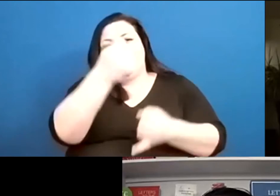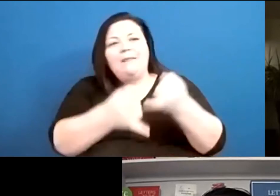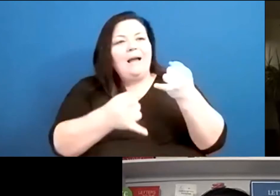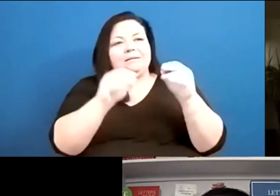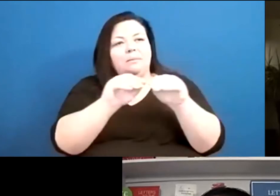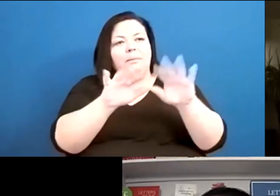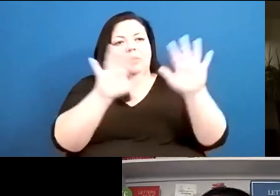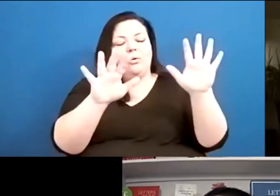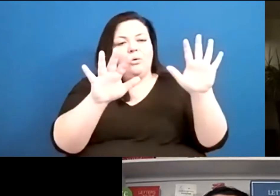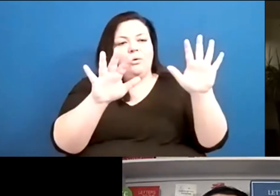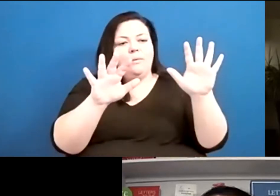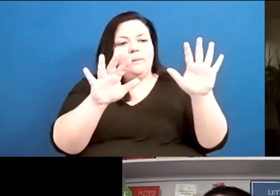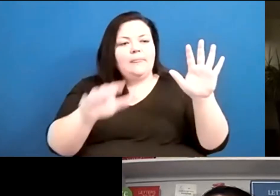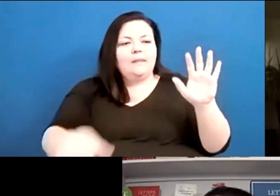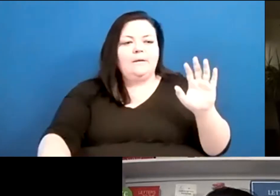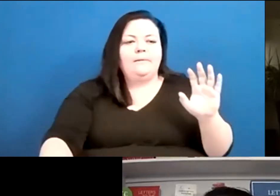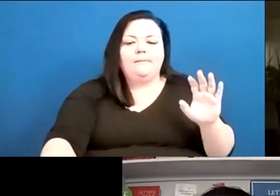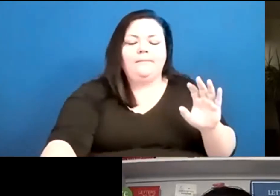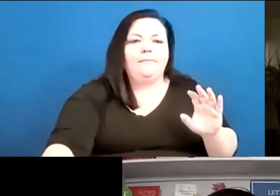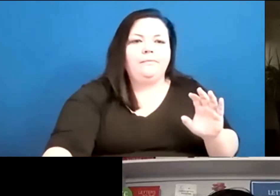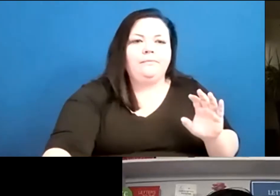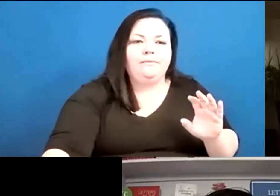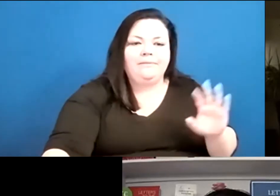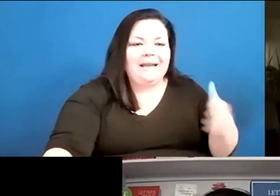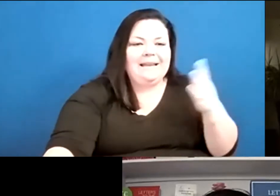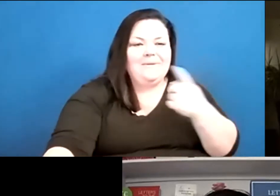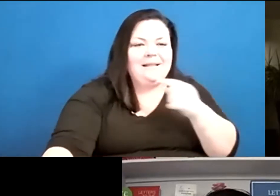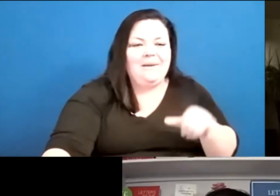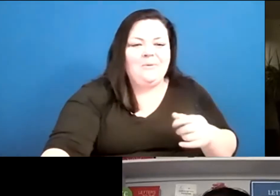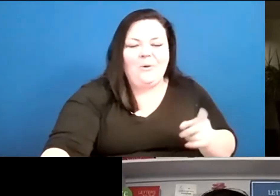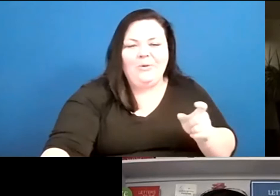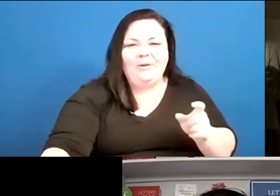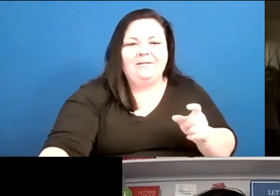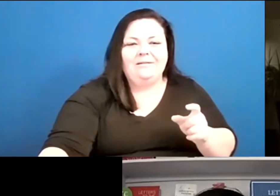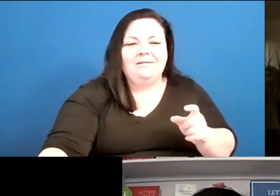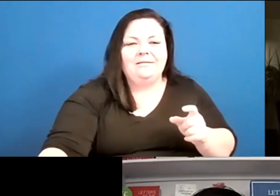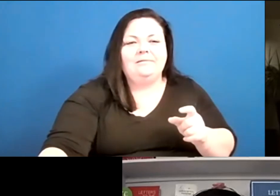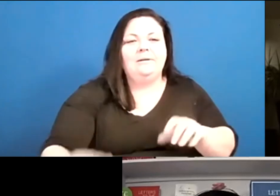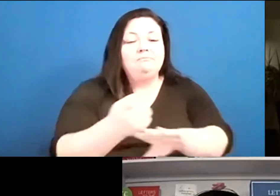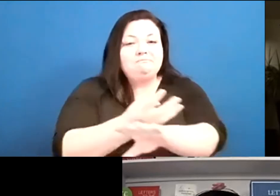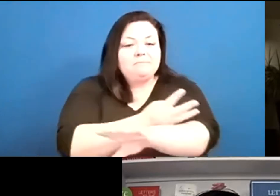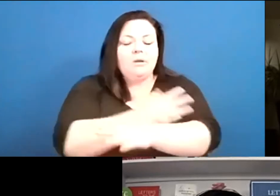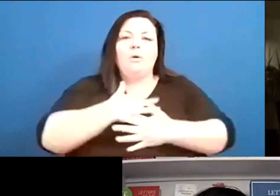ochre runs through your veins. Breathe out:// gilded air.//